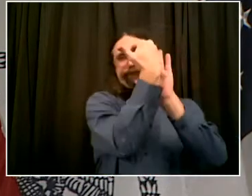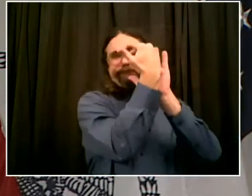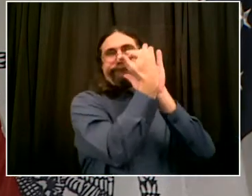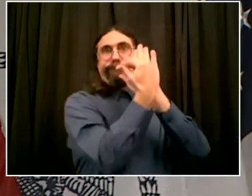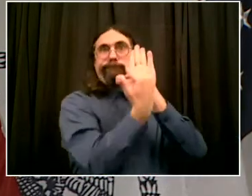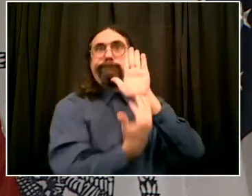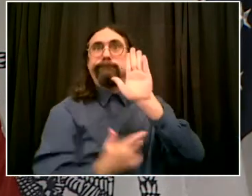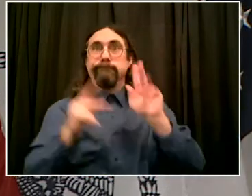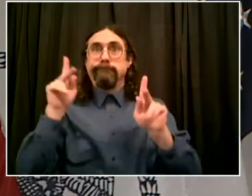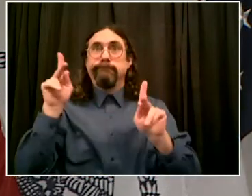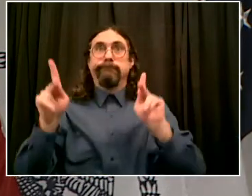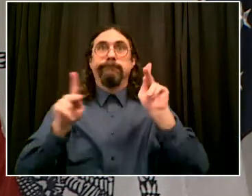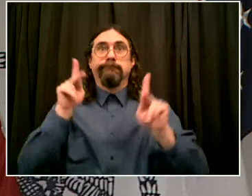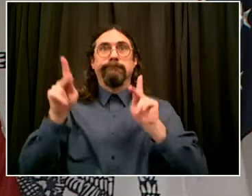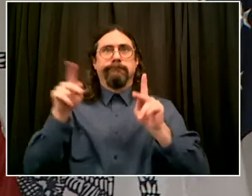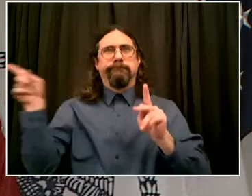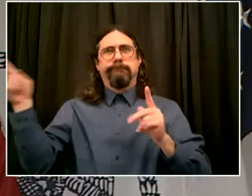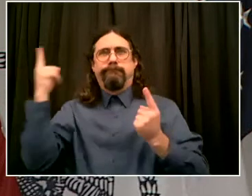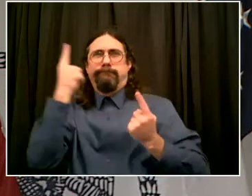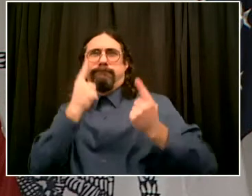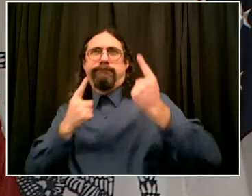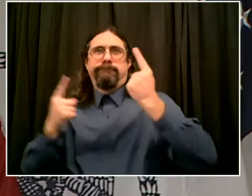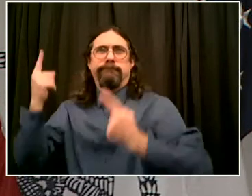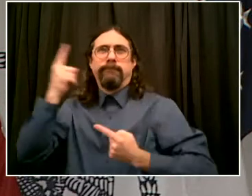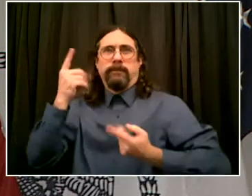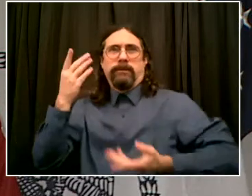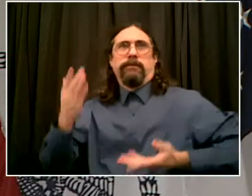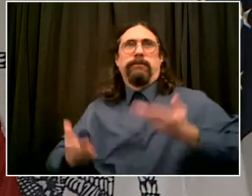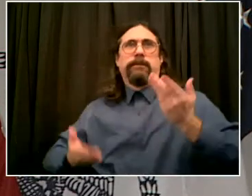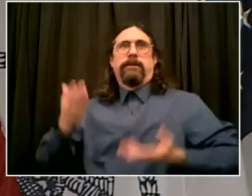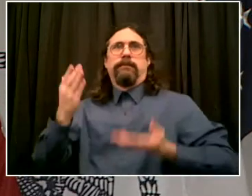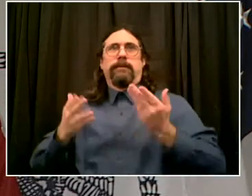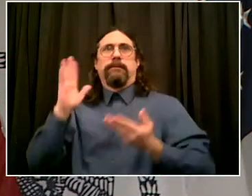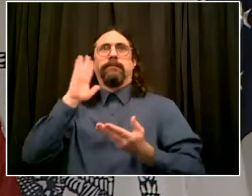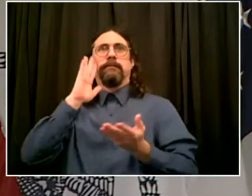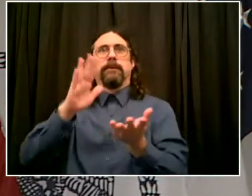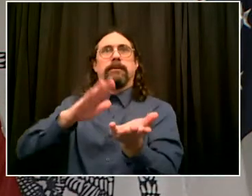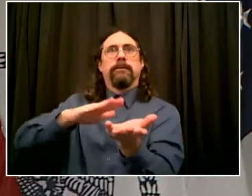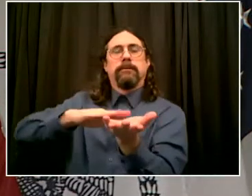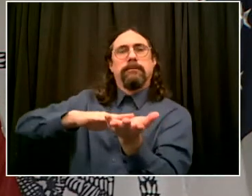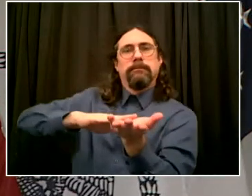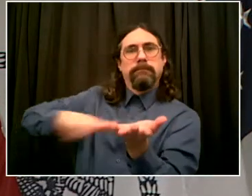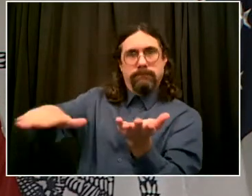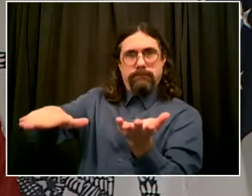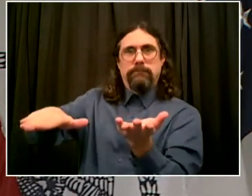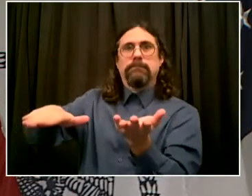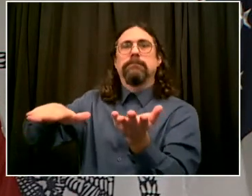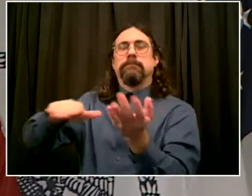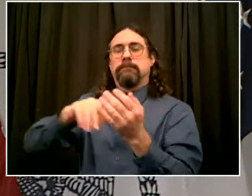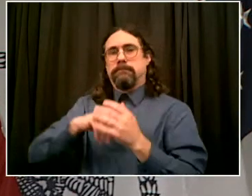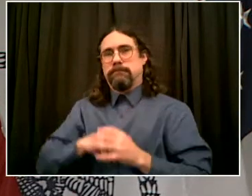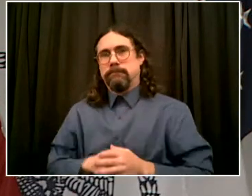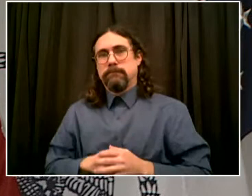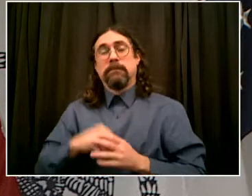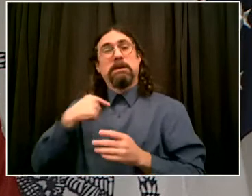POSSIBLE PARDONSNS